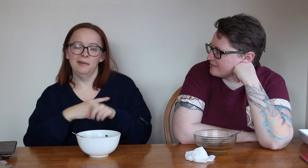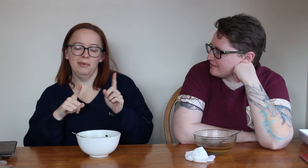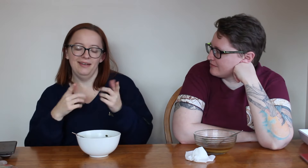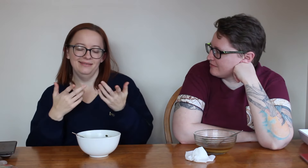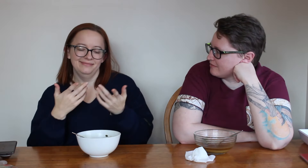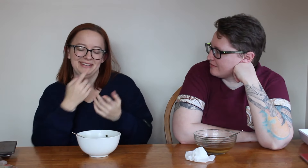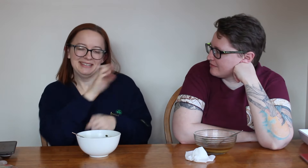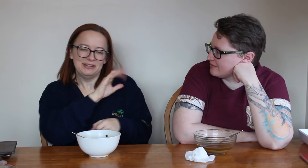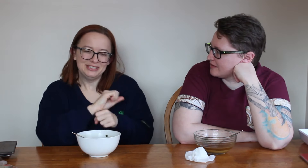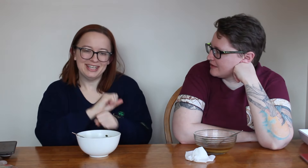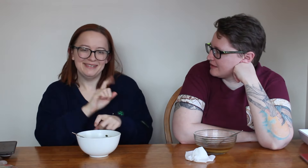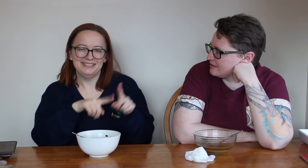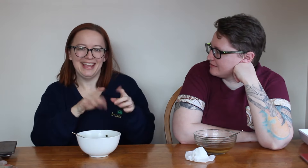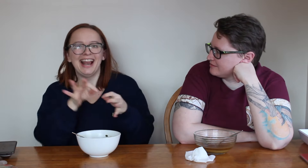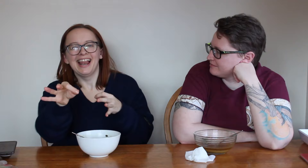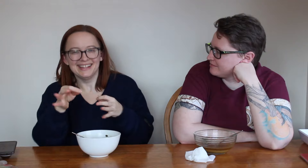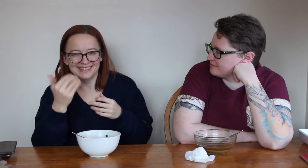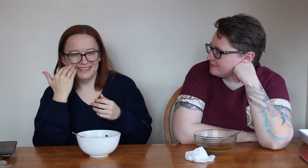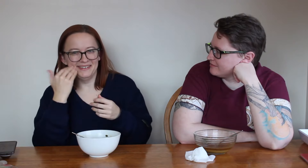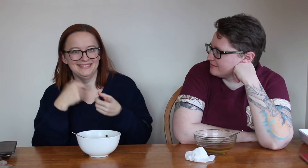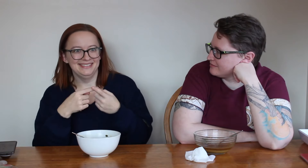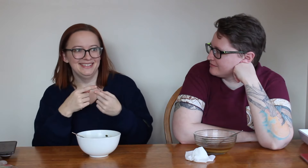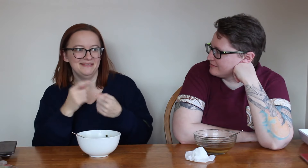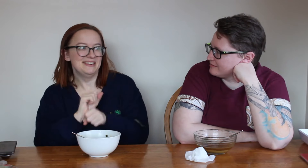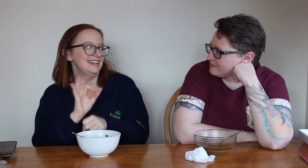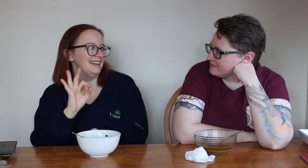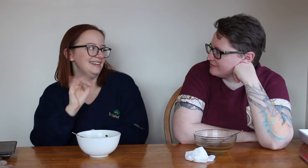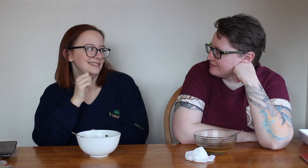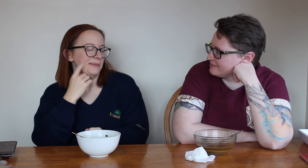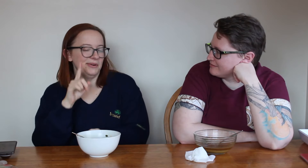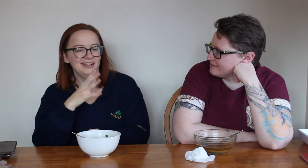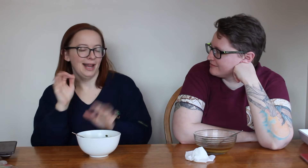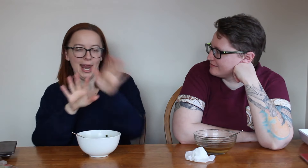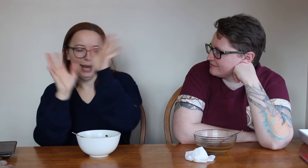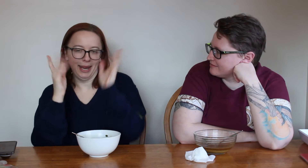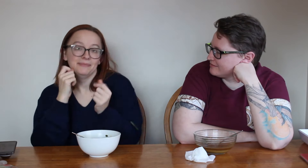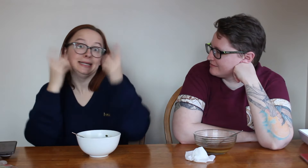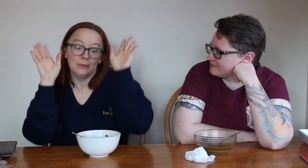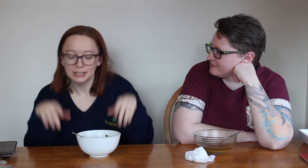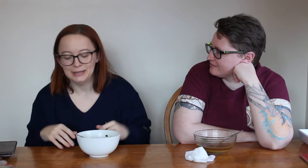I'm doing the night work and you're not a morning person. It really should be the opposites of our Personalities but I would love to work during the morning, and that's it.